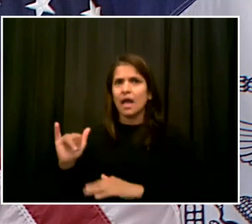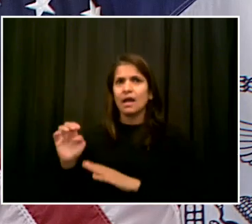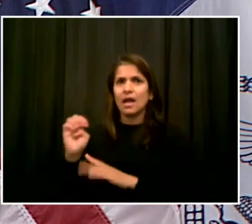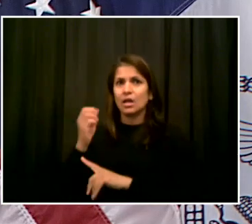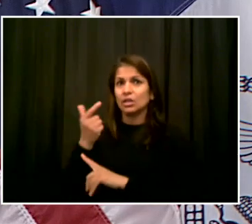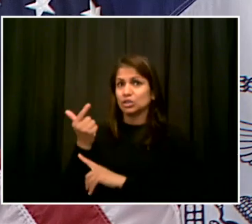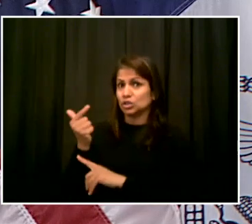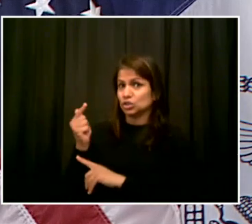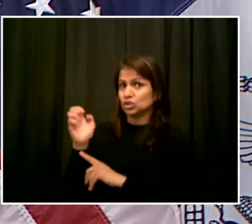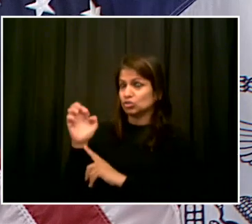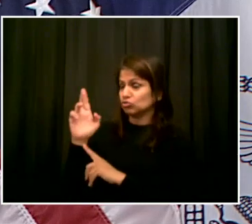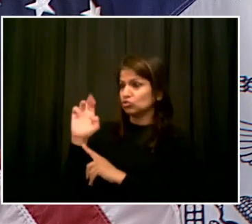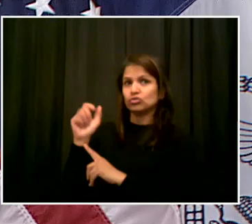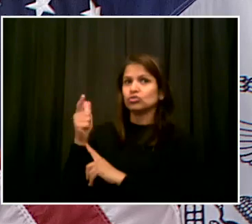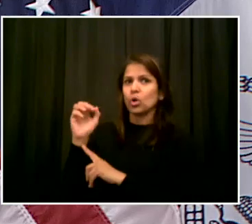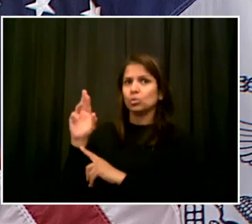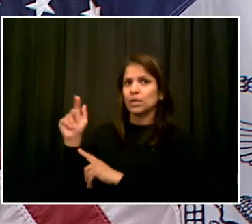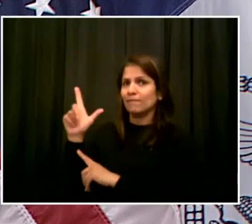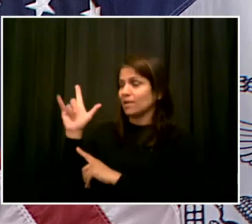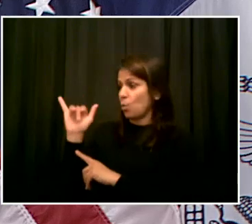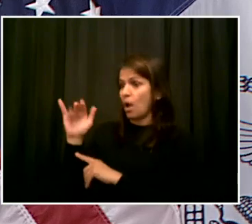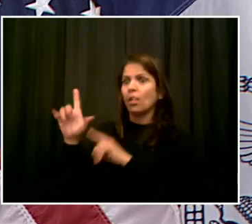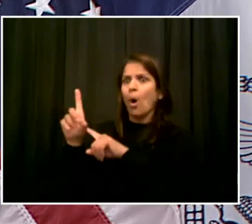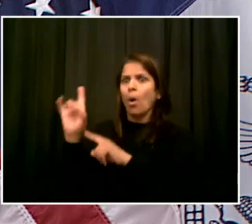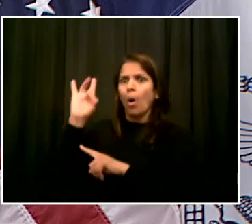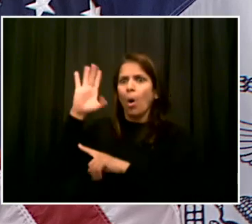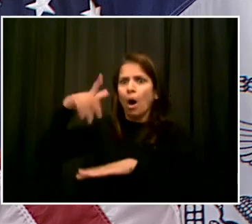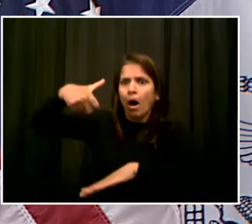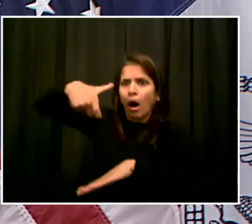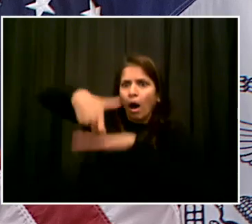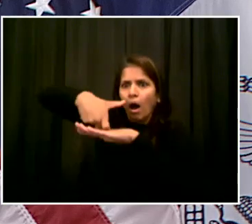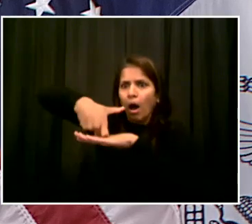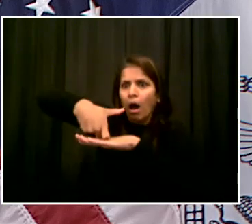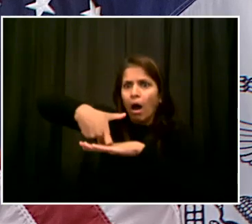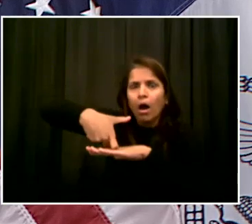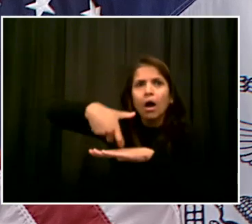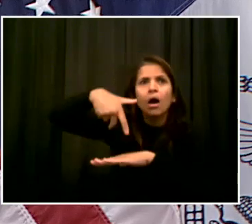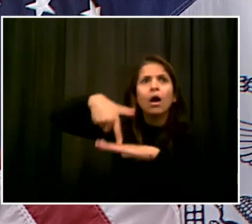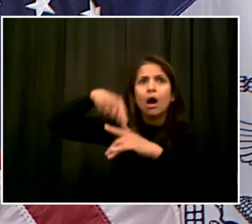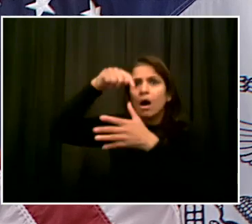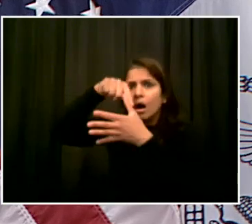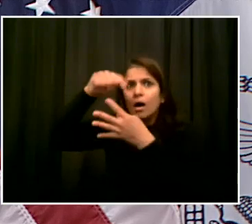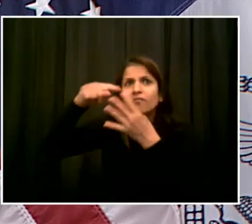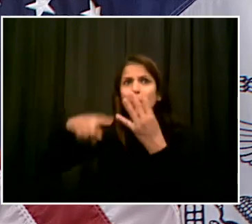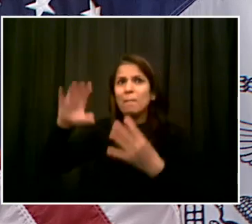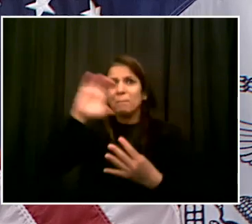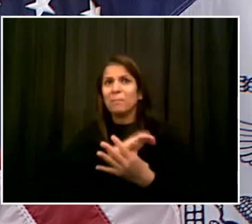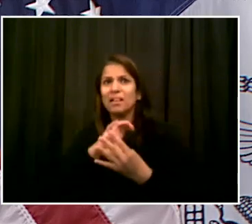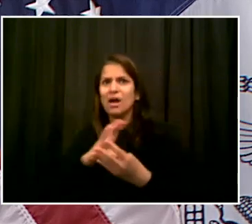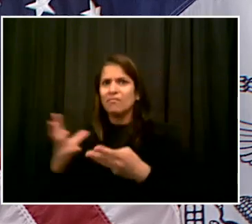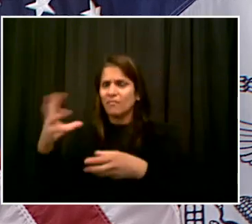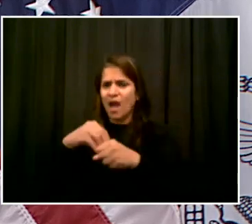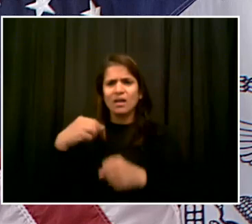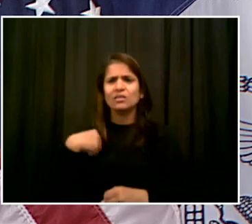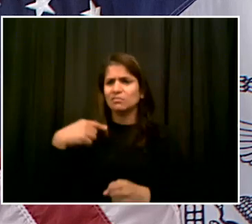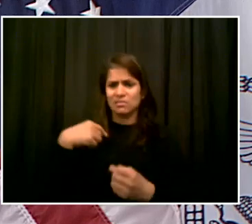PRICE FOR WHAT THEY DID. I'M GOING TO WORK WITH THE CITY COUNCIL AND